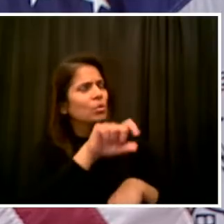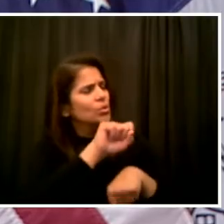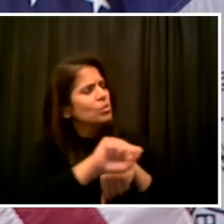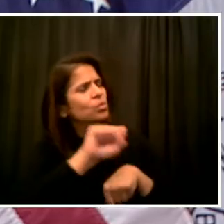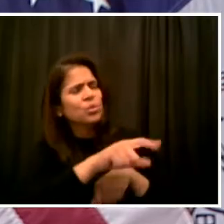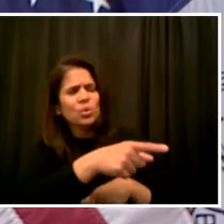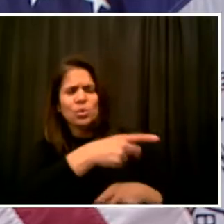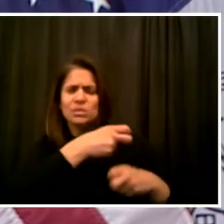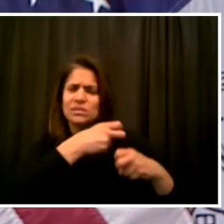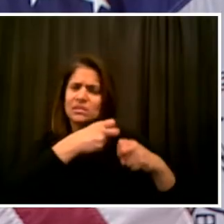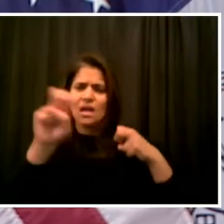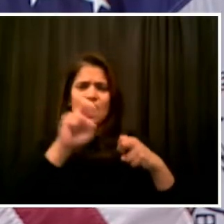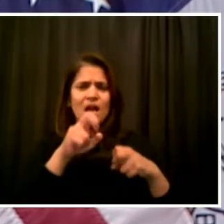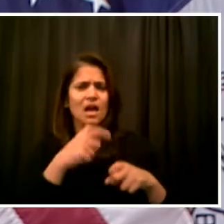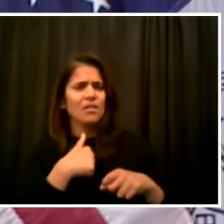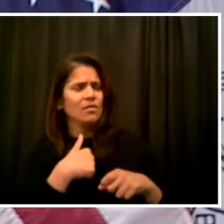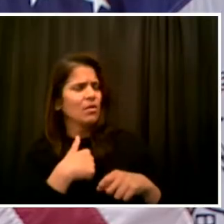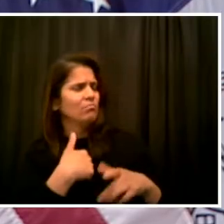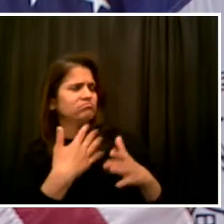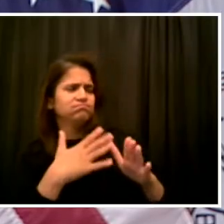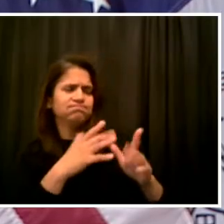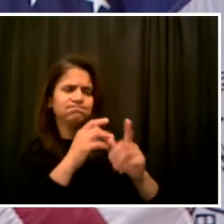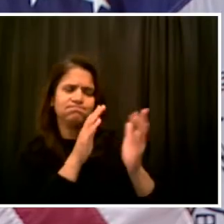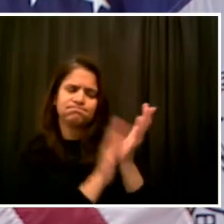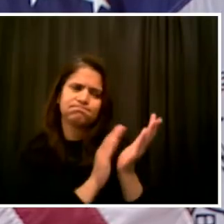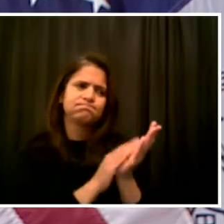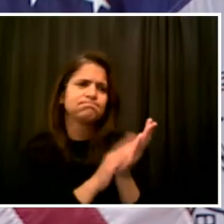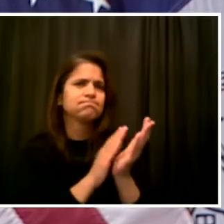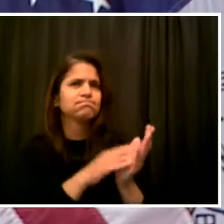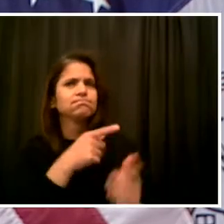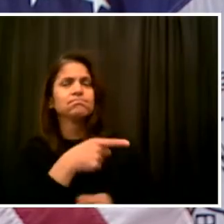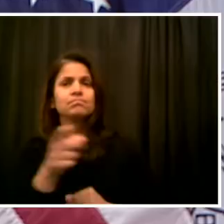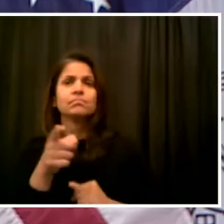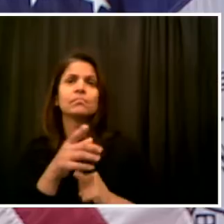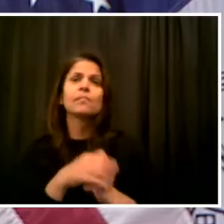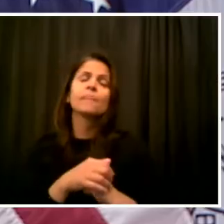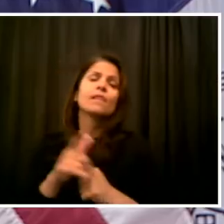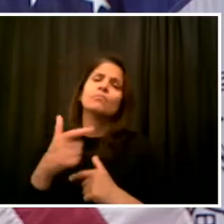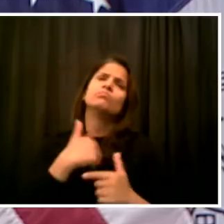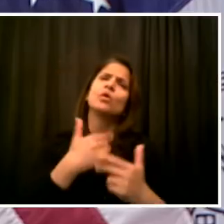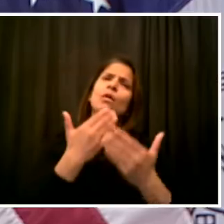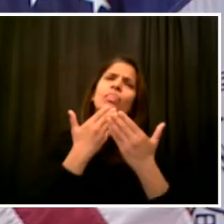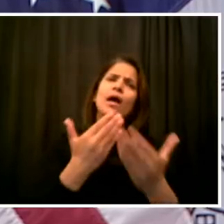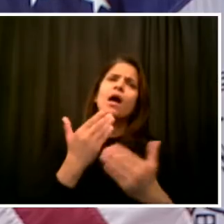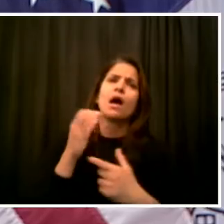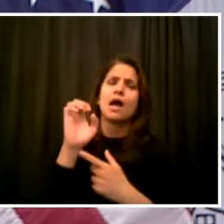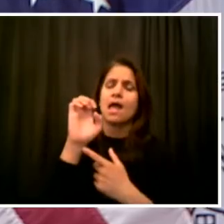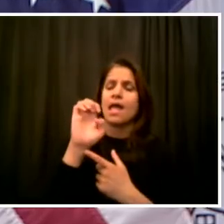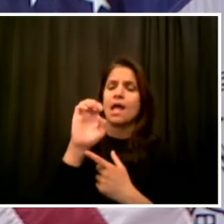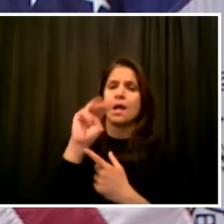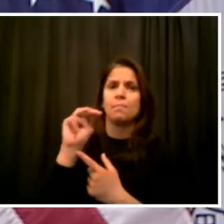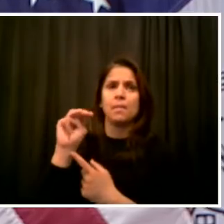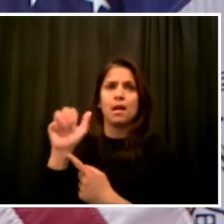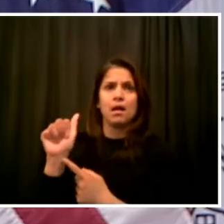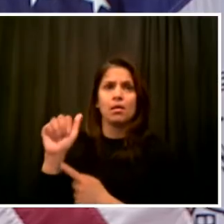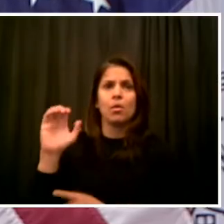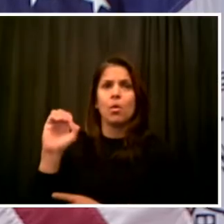FROM ALL OVER THE WOLDR INAN INCREDIBLY STABLE DYNAMIC.